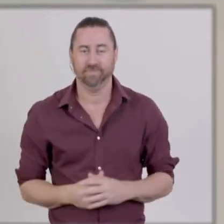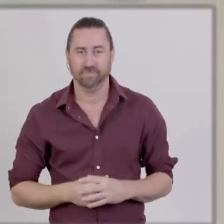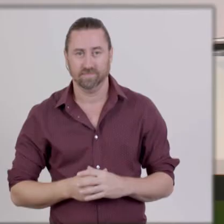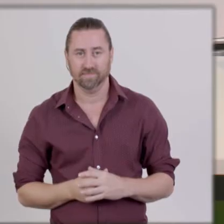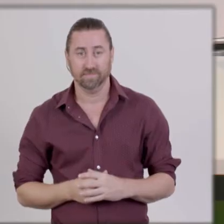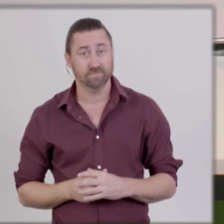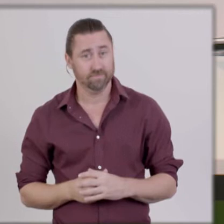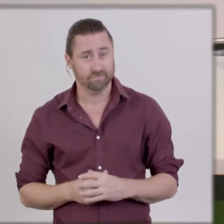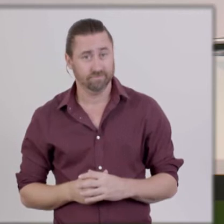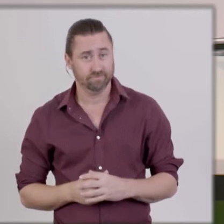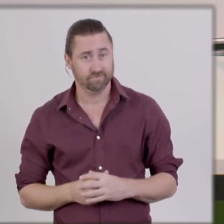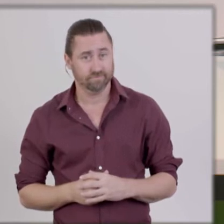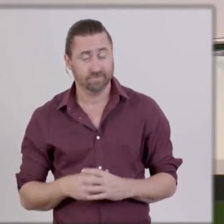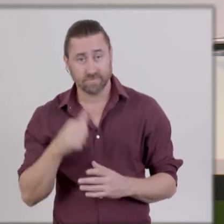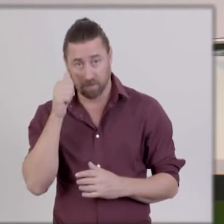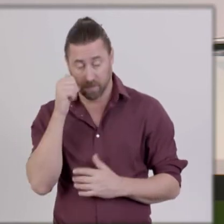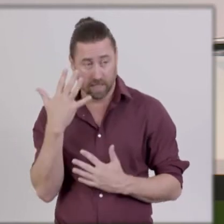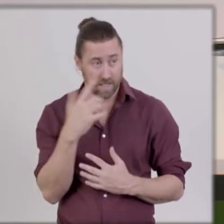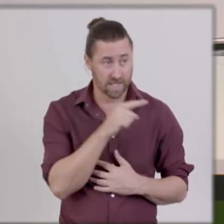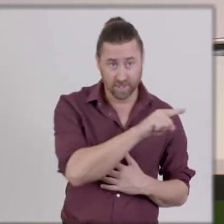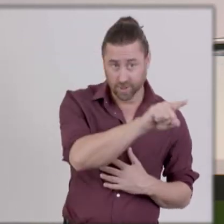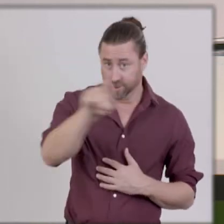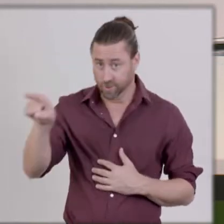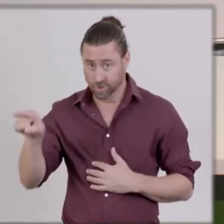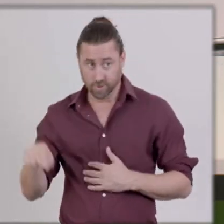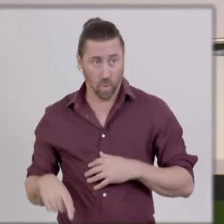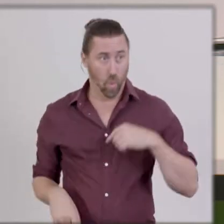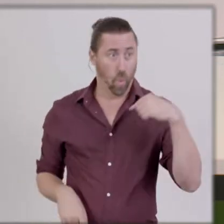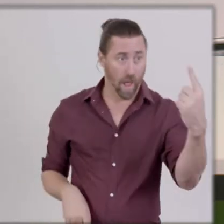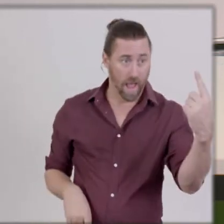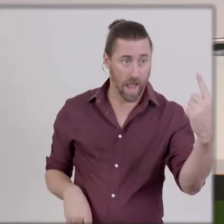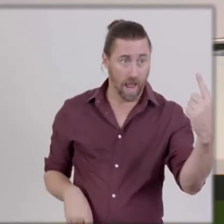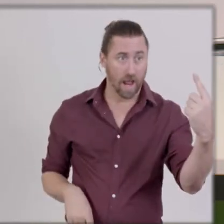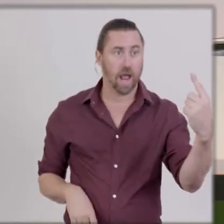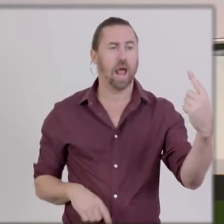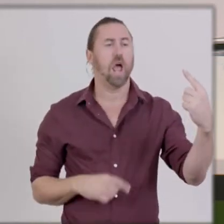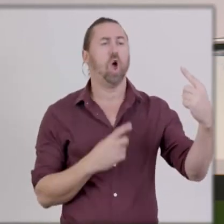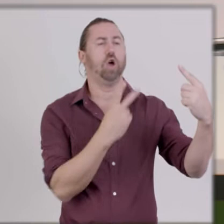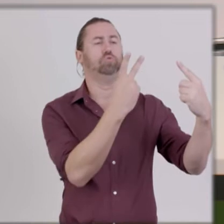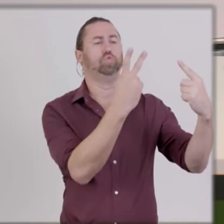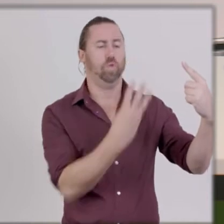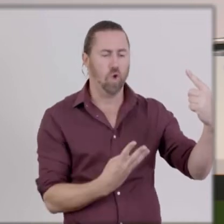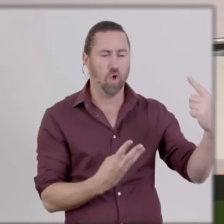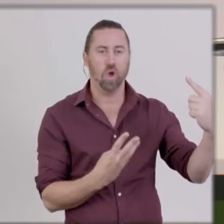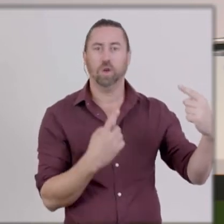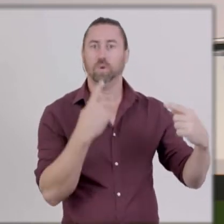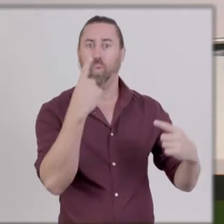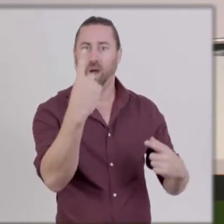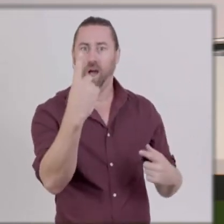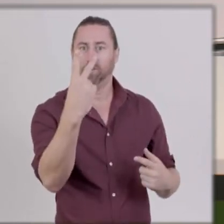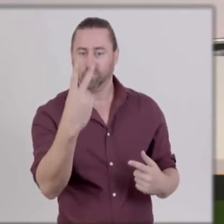Now, I can see that each boy will get one and two-thirds sandwiches.